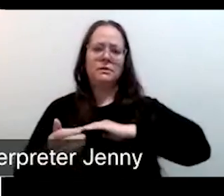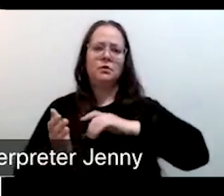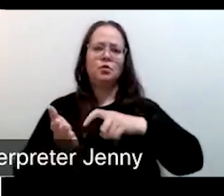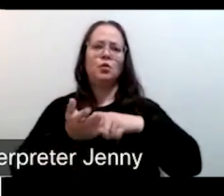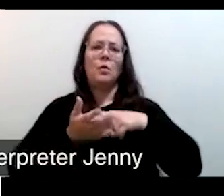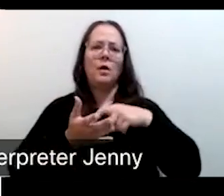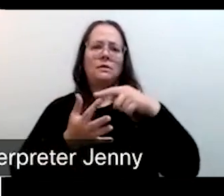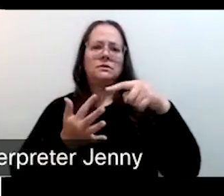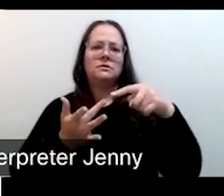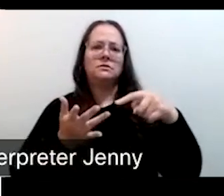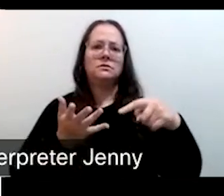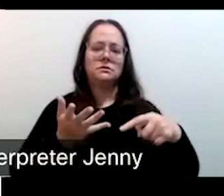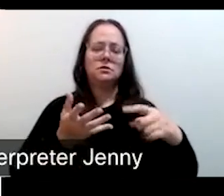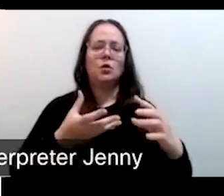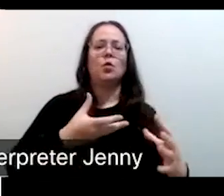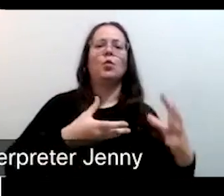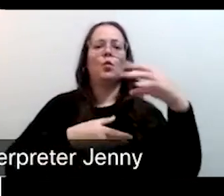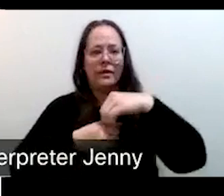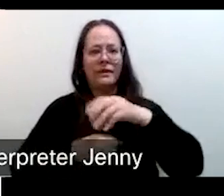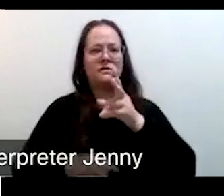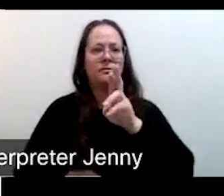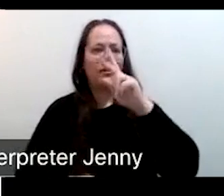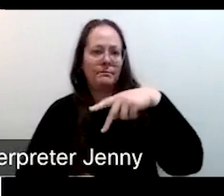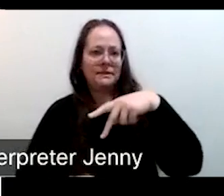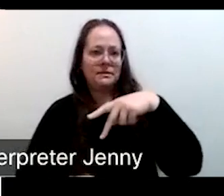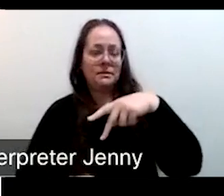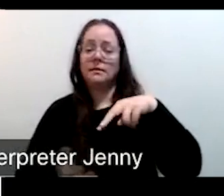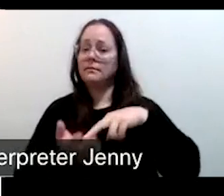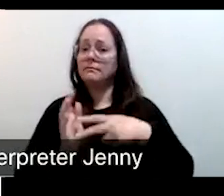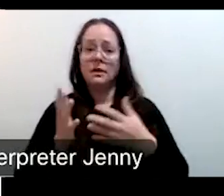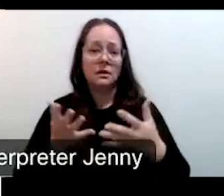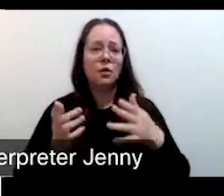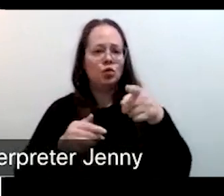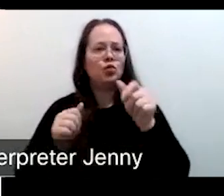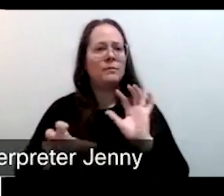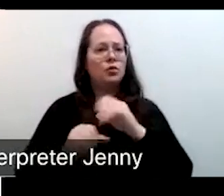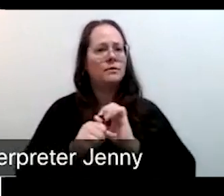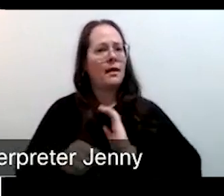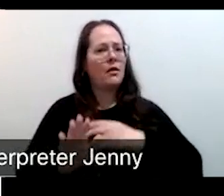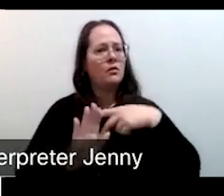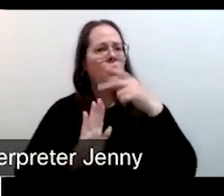Within the context of the WRP, it means that you can participate in our program.